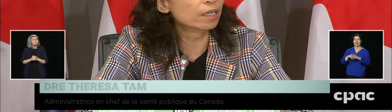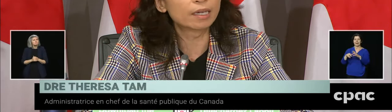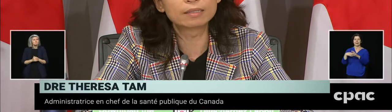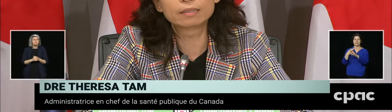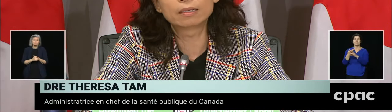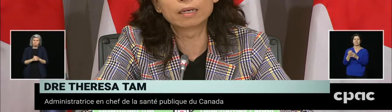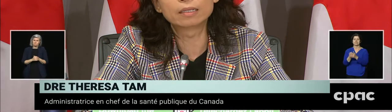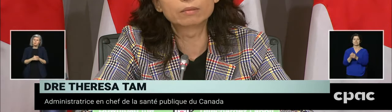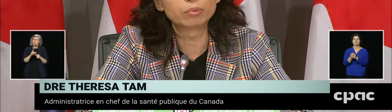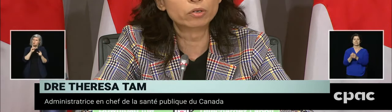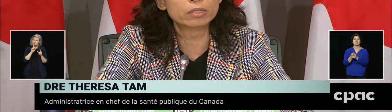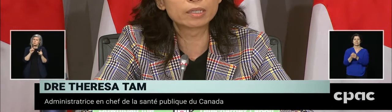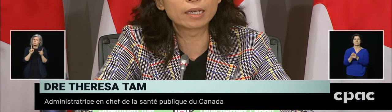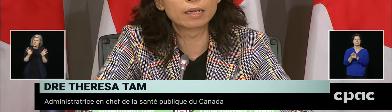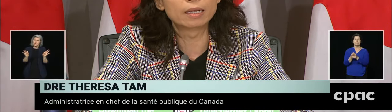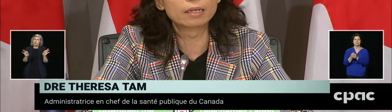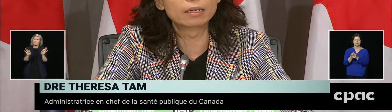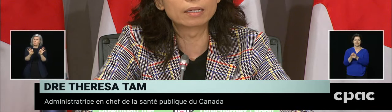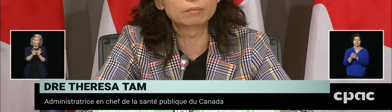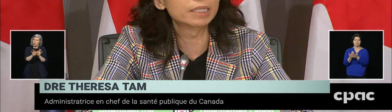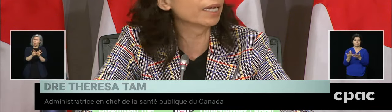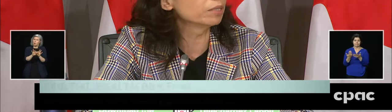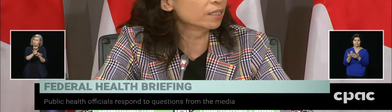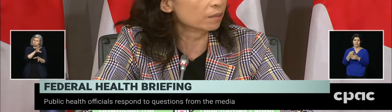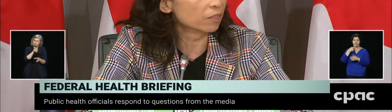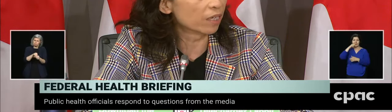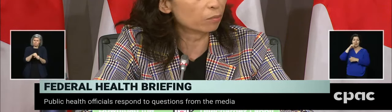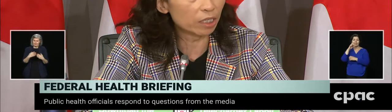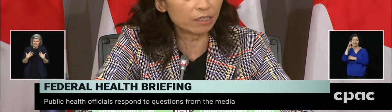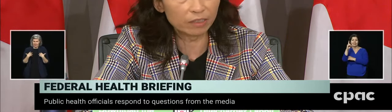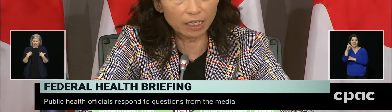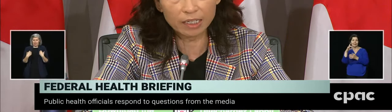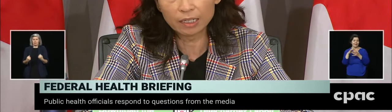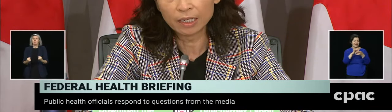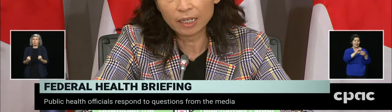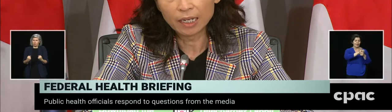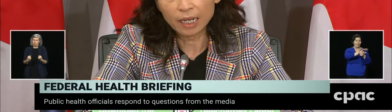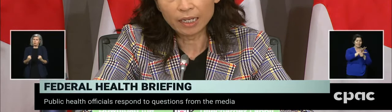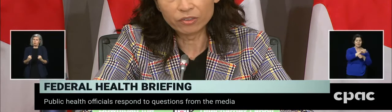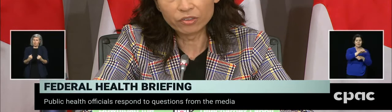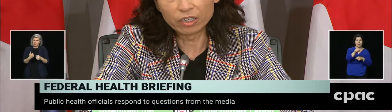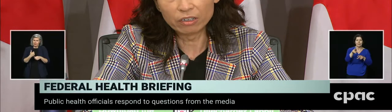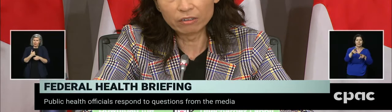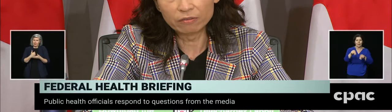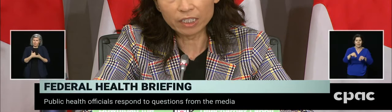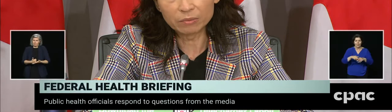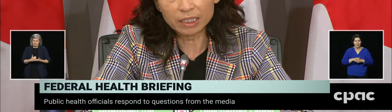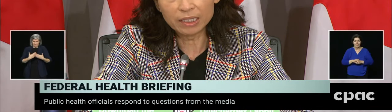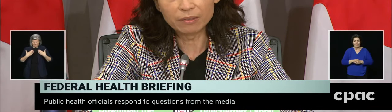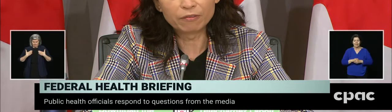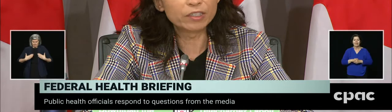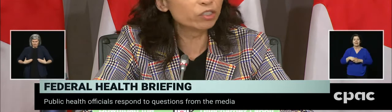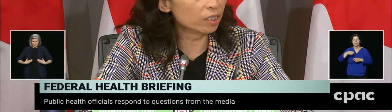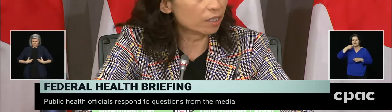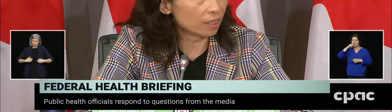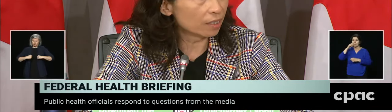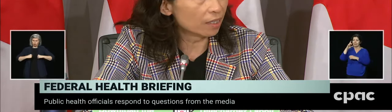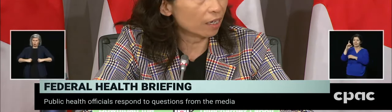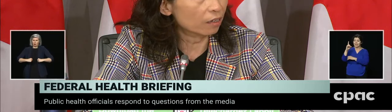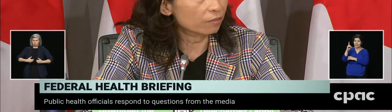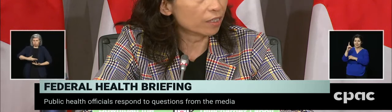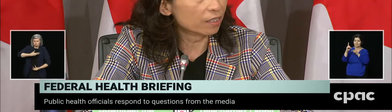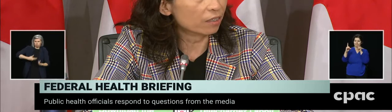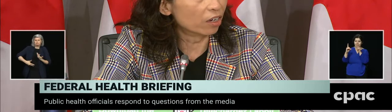IS A KEY COMPONENT OR NUTRIENT